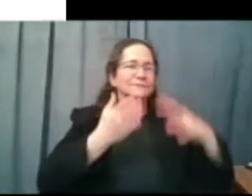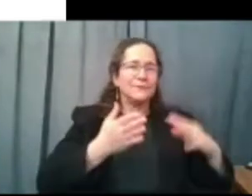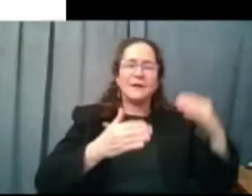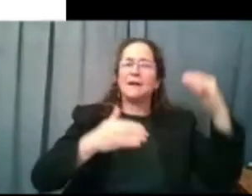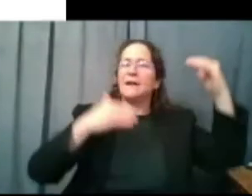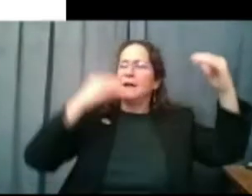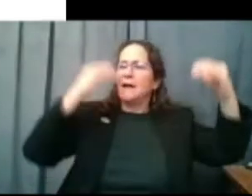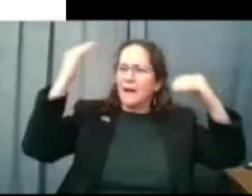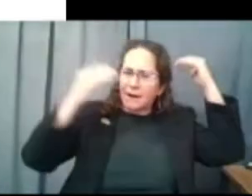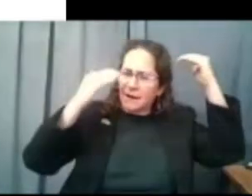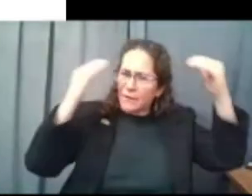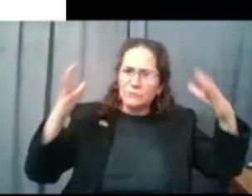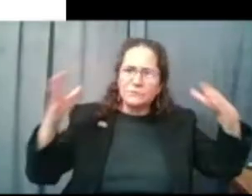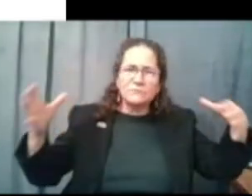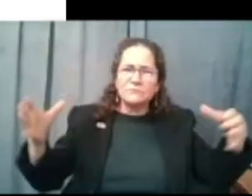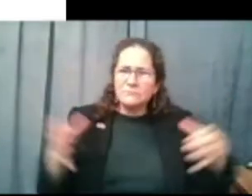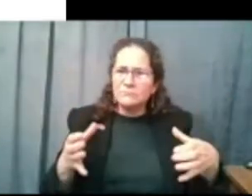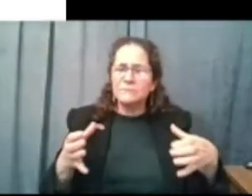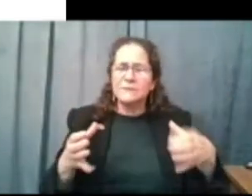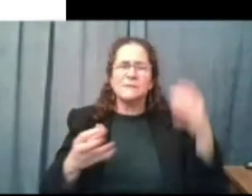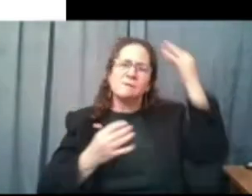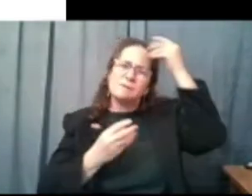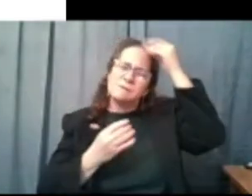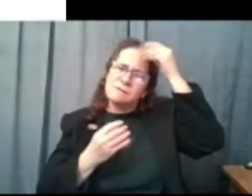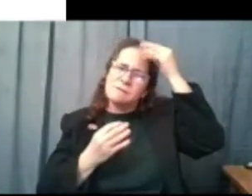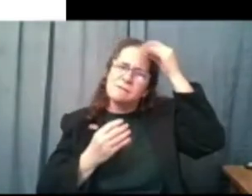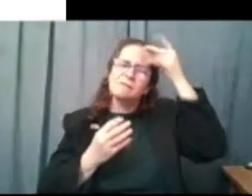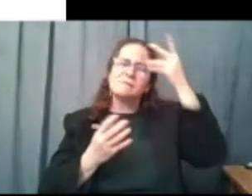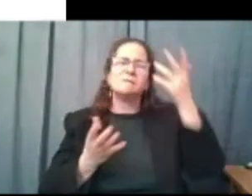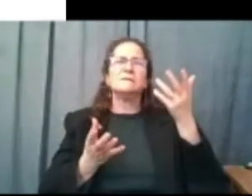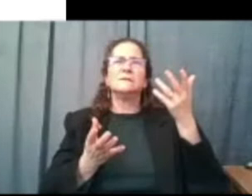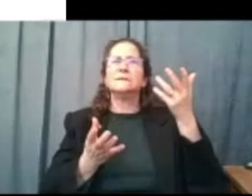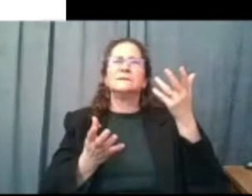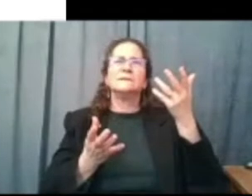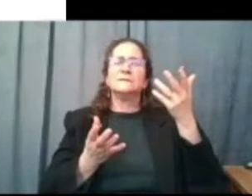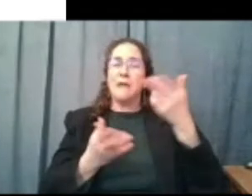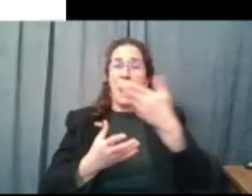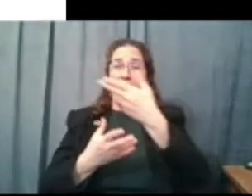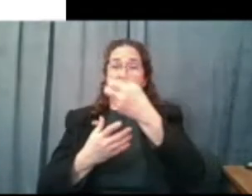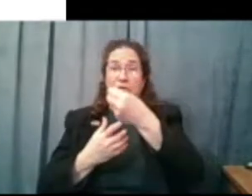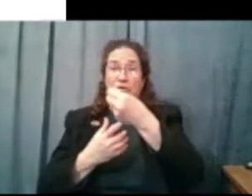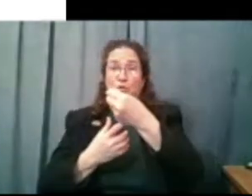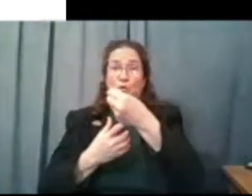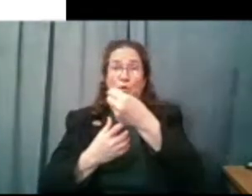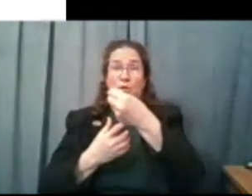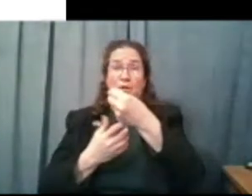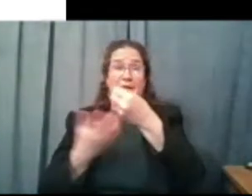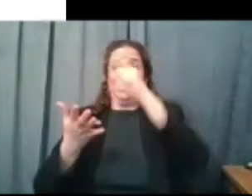prepare to think about, you know. High School isn't something you just graduate from right,